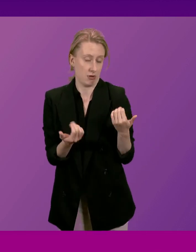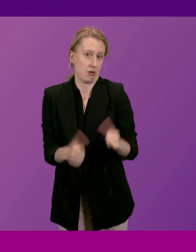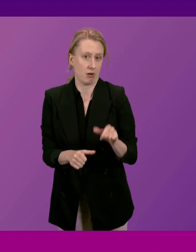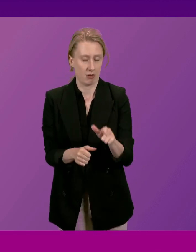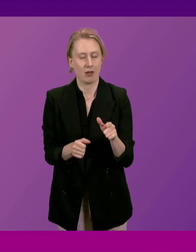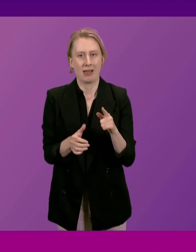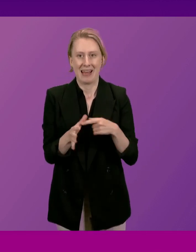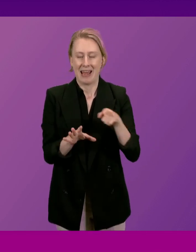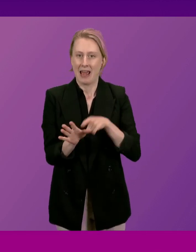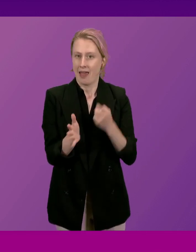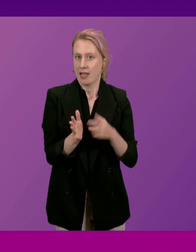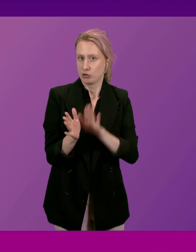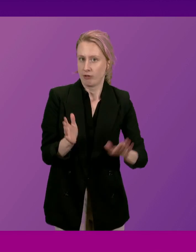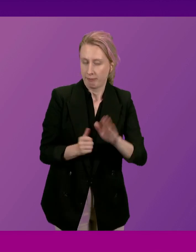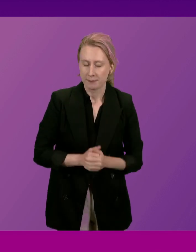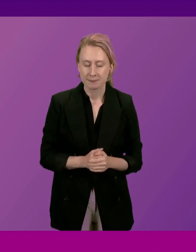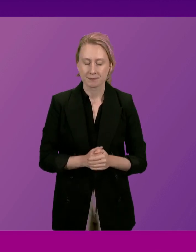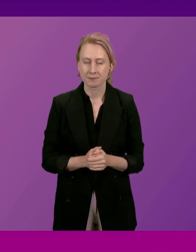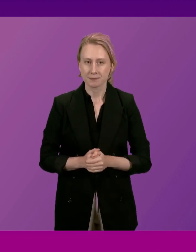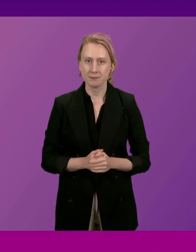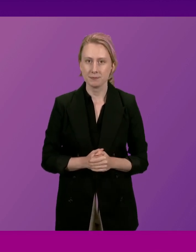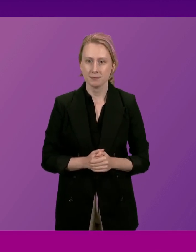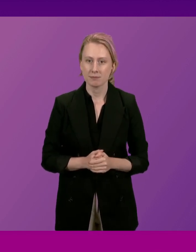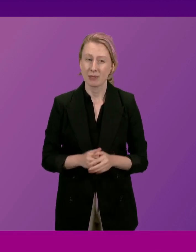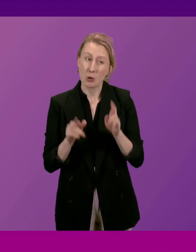I say that in the hope of reassuring Mr Sarwar,